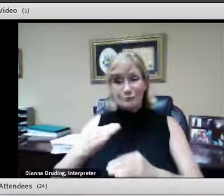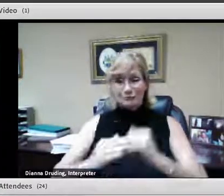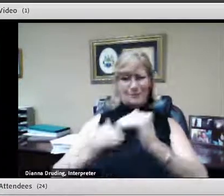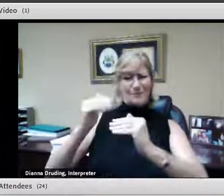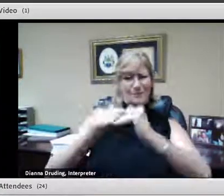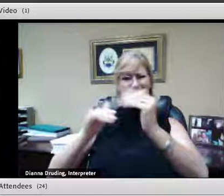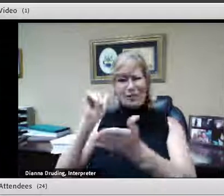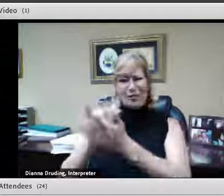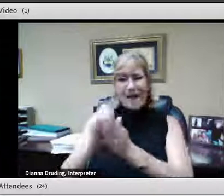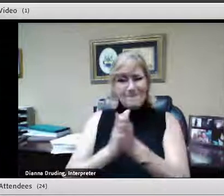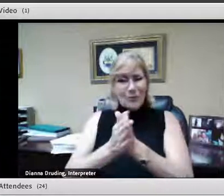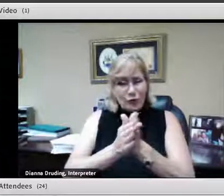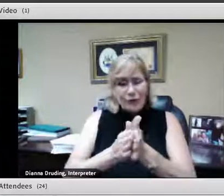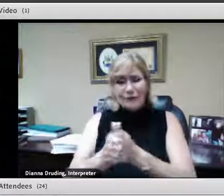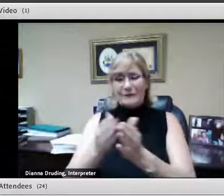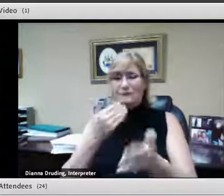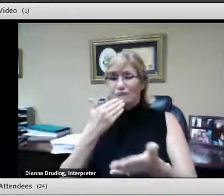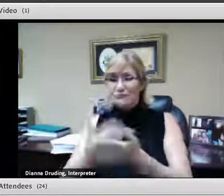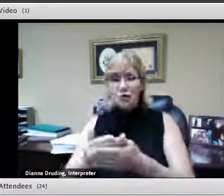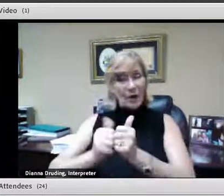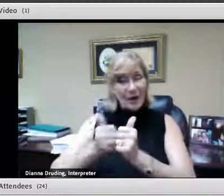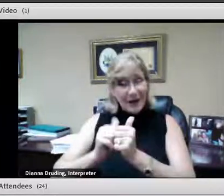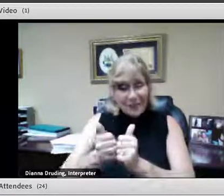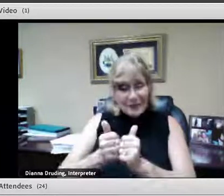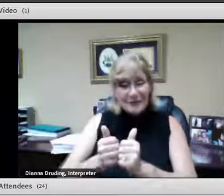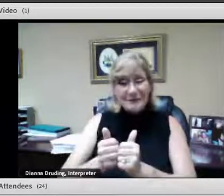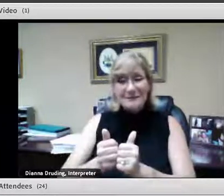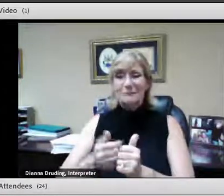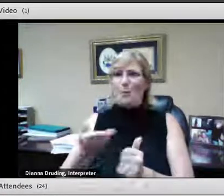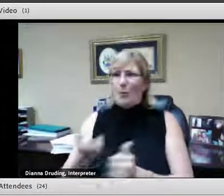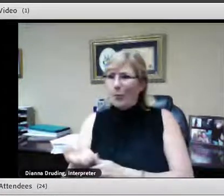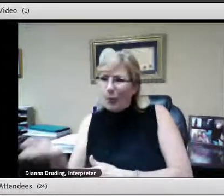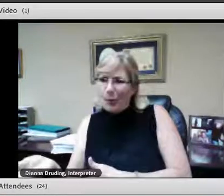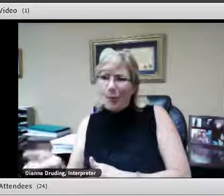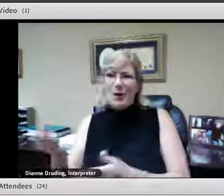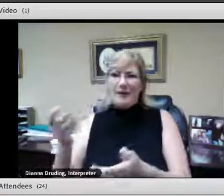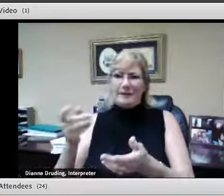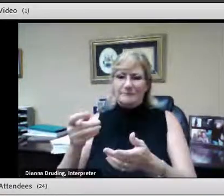And competitions, by their nature, are fairly product-driven. Hilary: I think, basically, you know, it can be